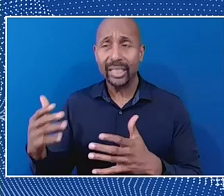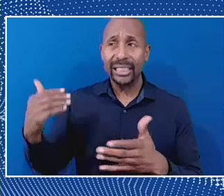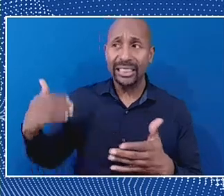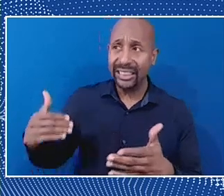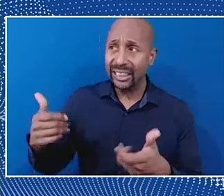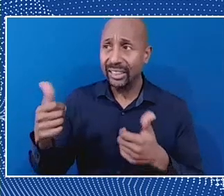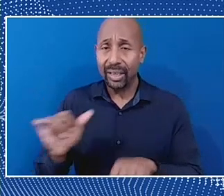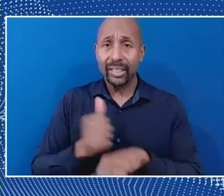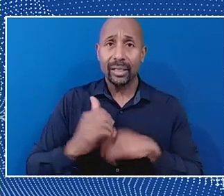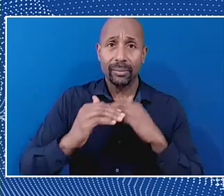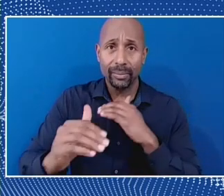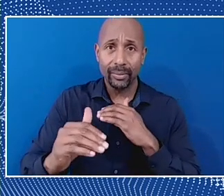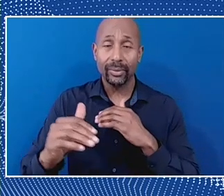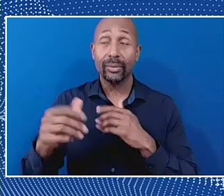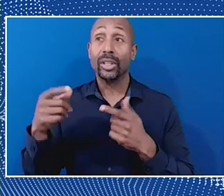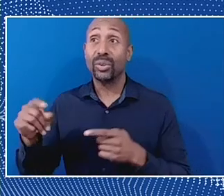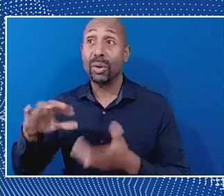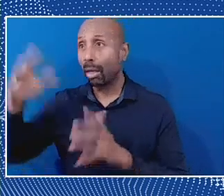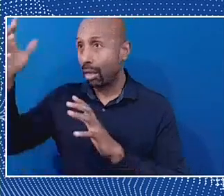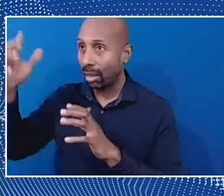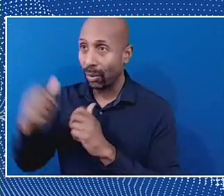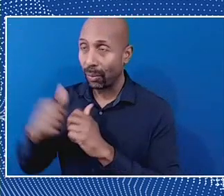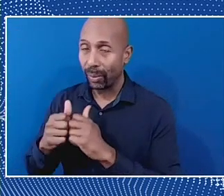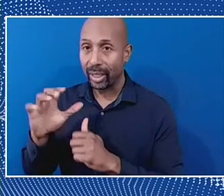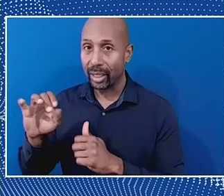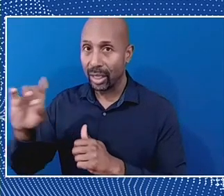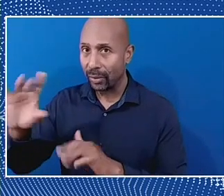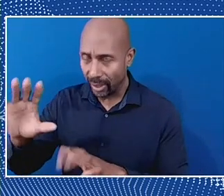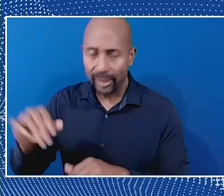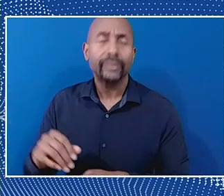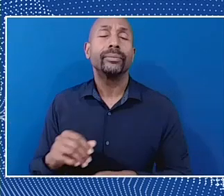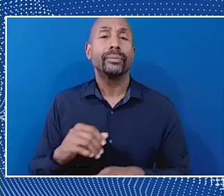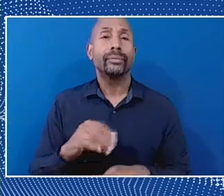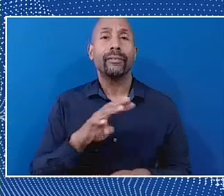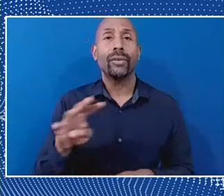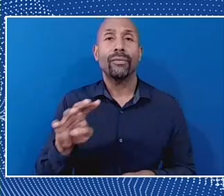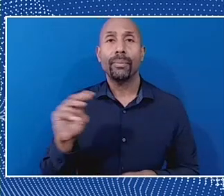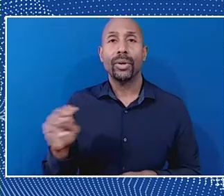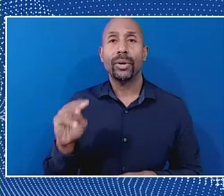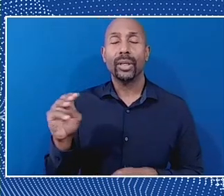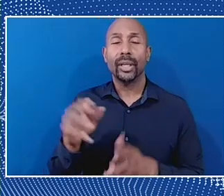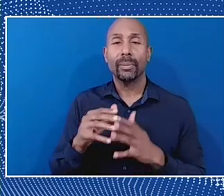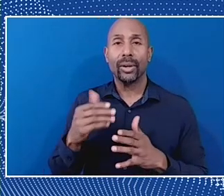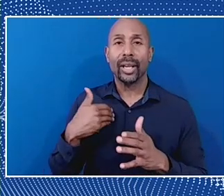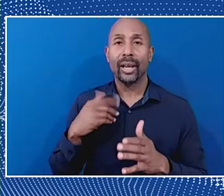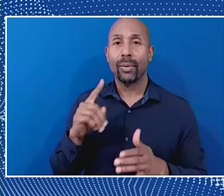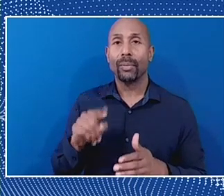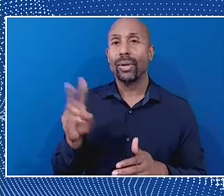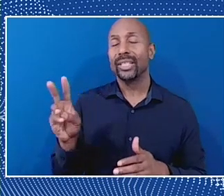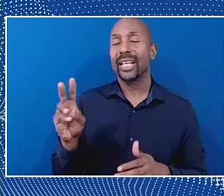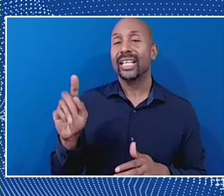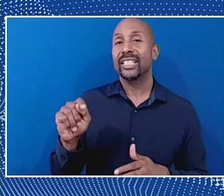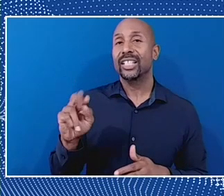midst of chaos. 44 million Americans hold $1.6 trillion in Federal Student Loan debt.